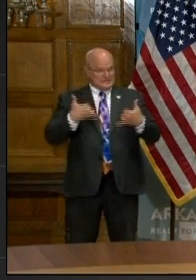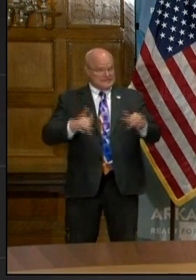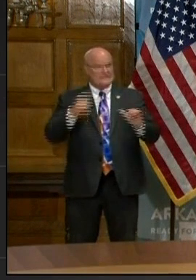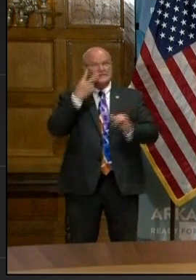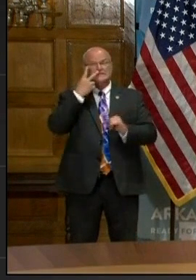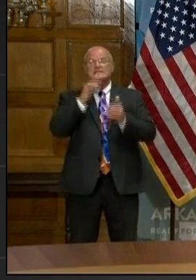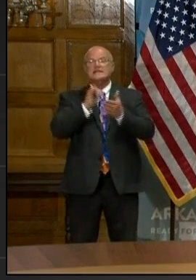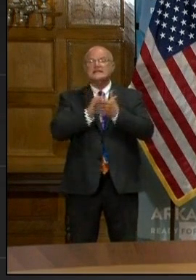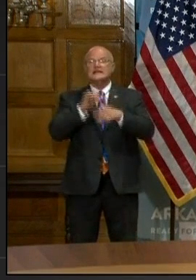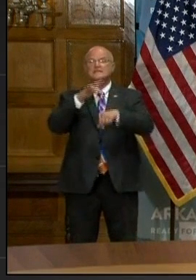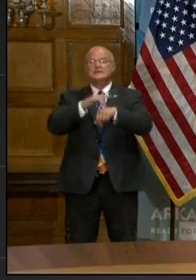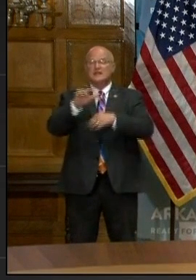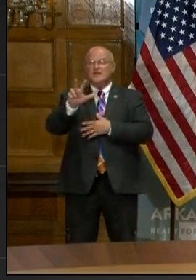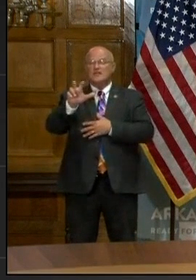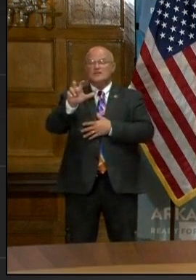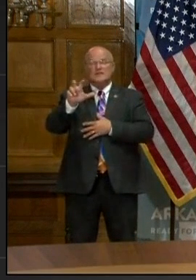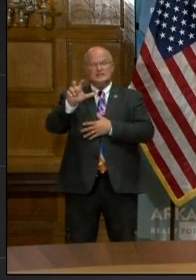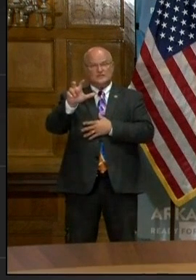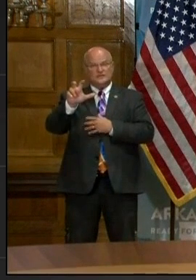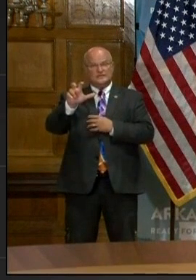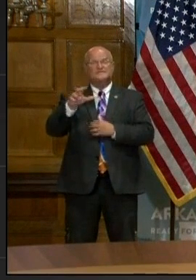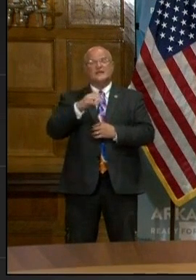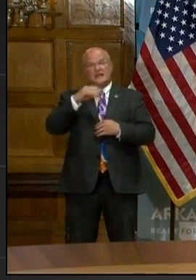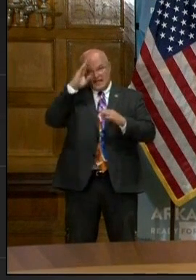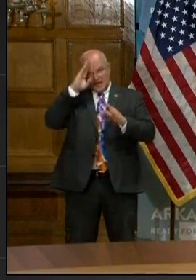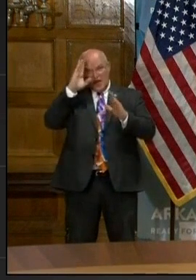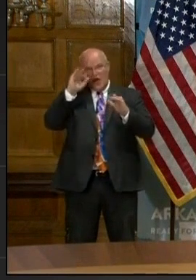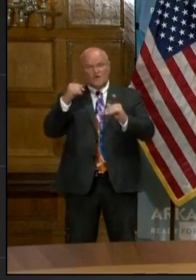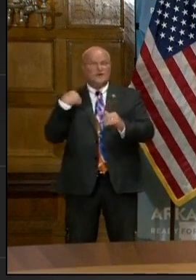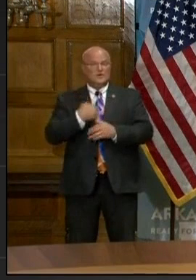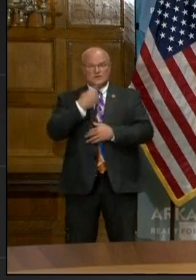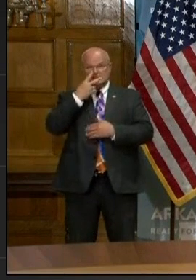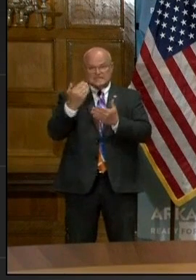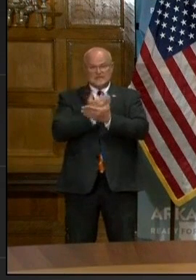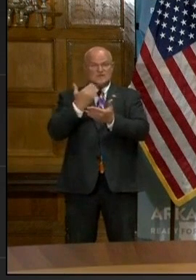VARIATION FROM THAT. IN TERMS OF THE NUMBERS OF